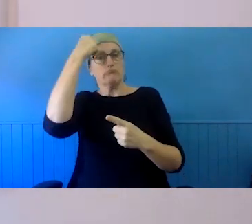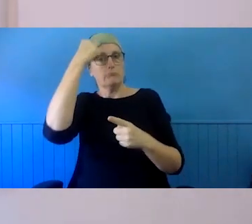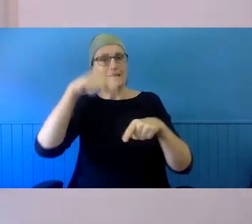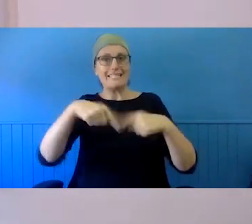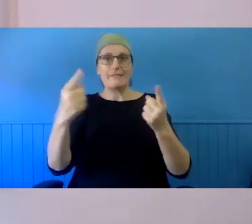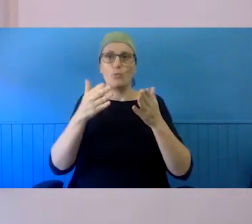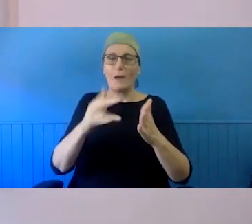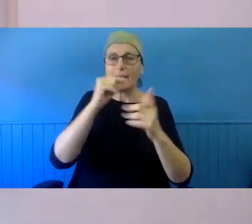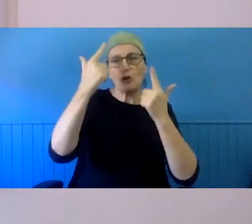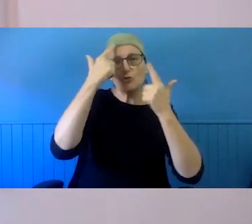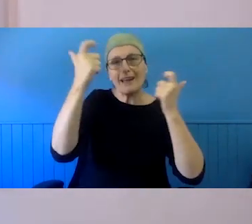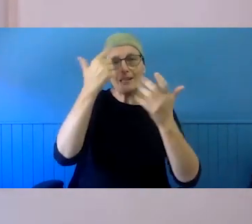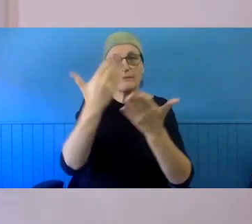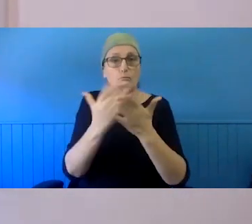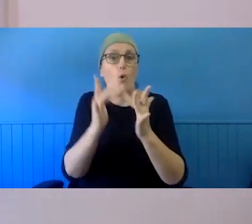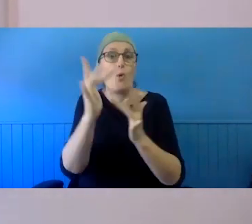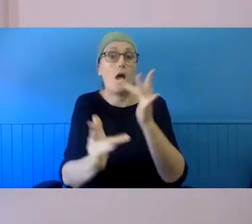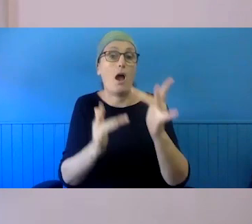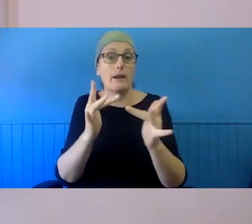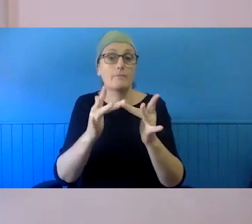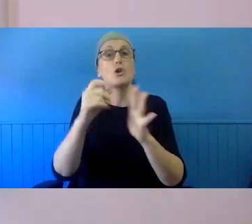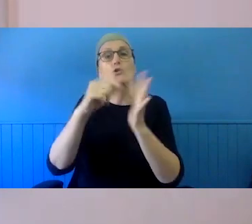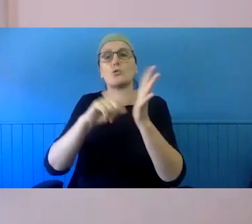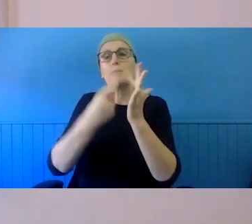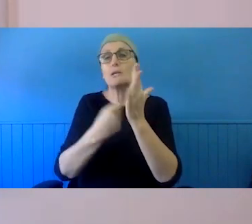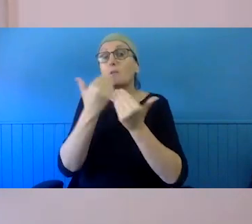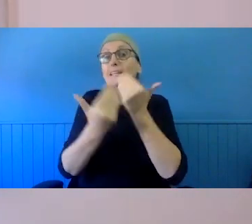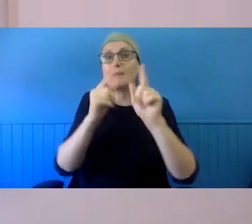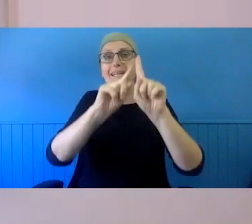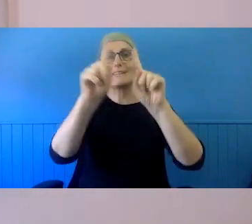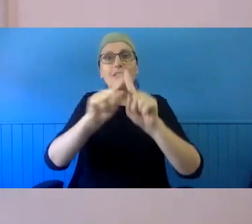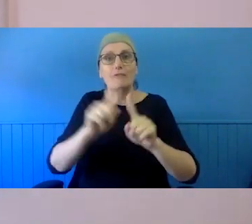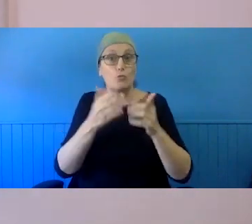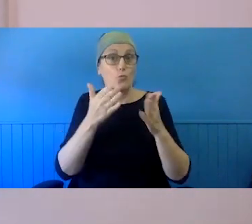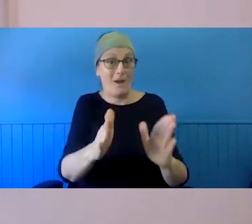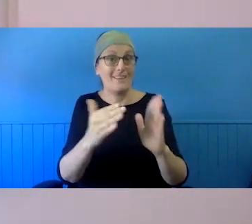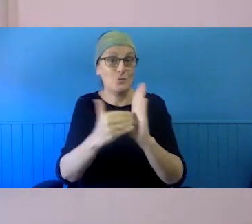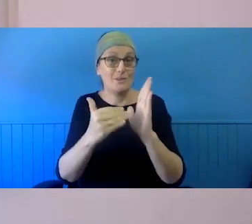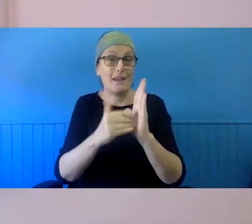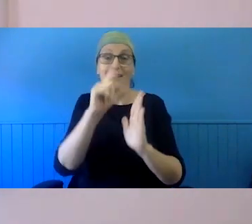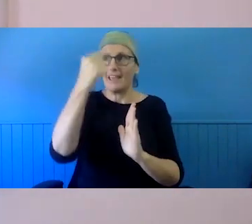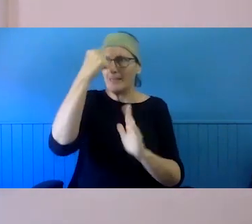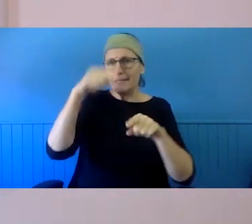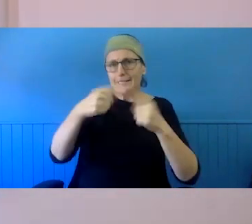these platforms today and think about different ways we might approach monetising our digital work. It is an opportunity to think